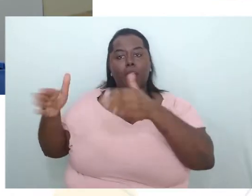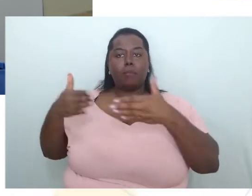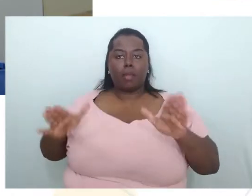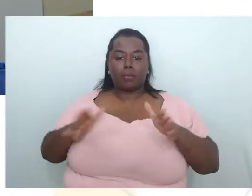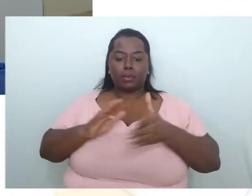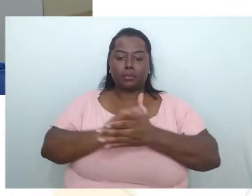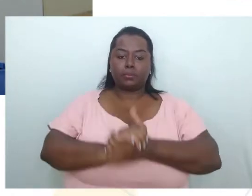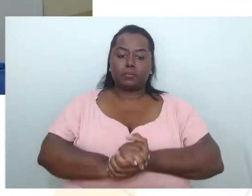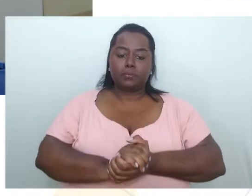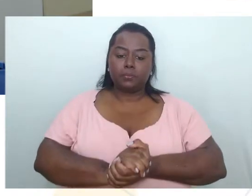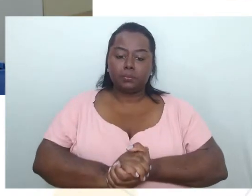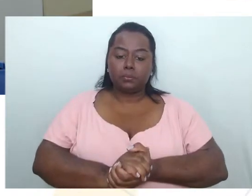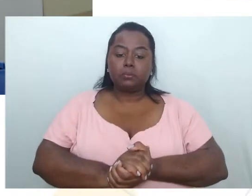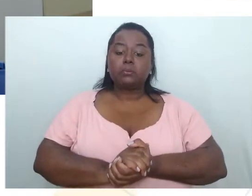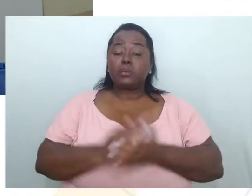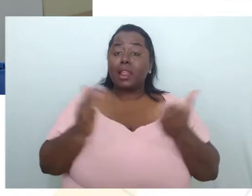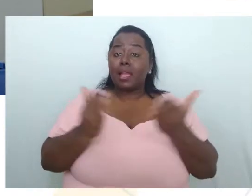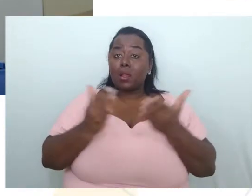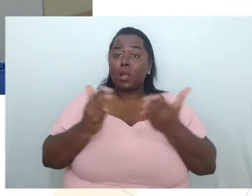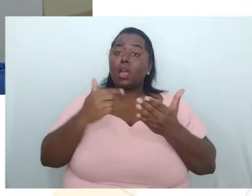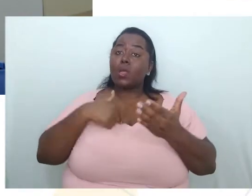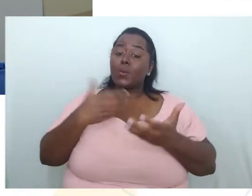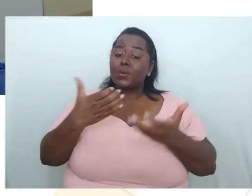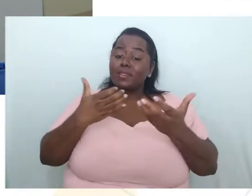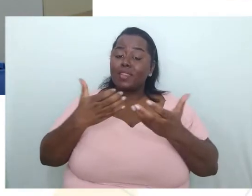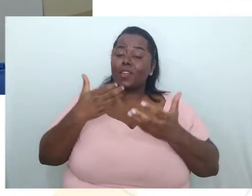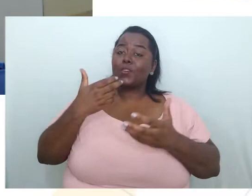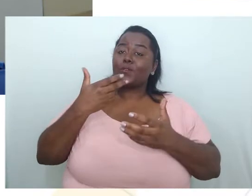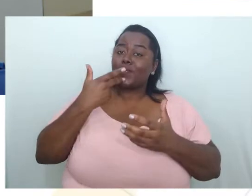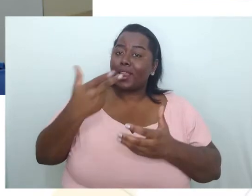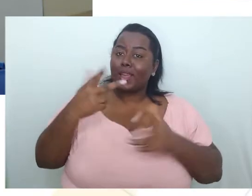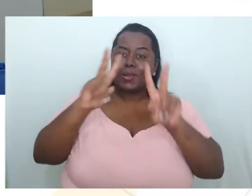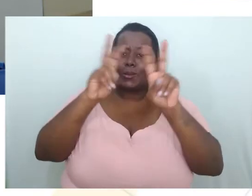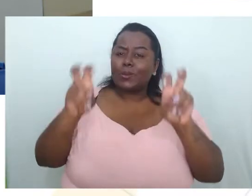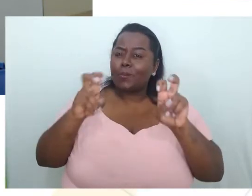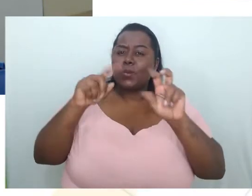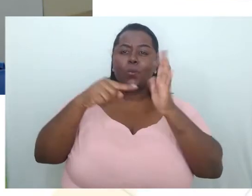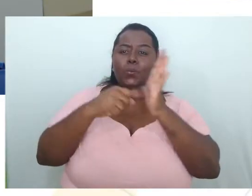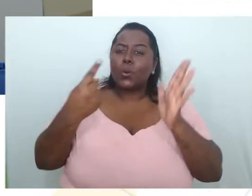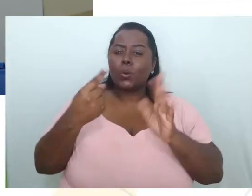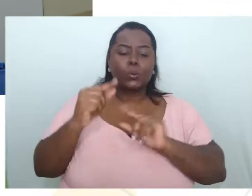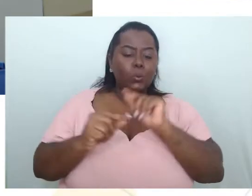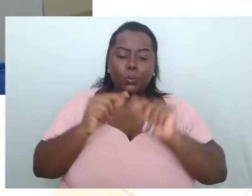Now, the other point that I want to make is the premise